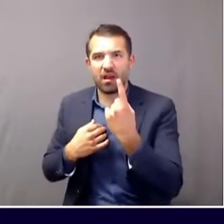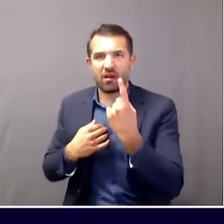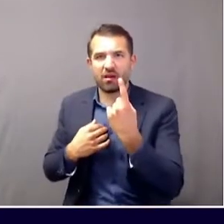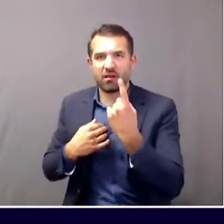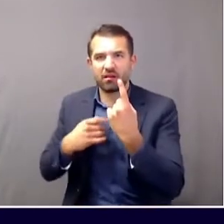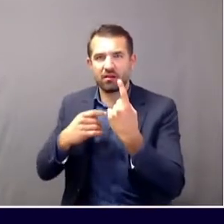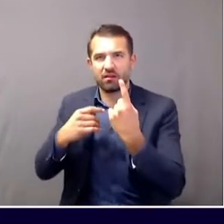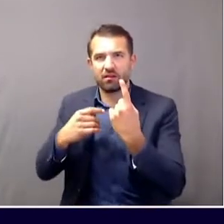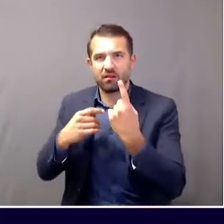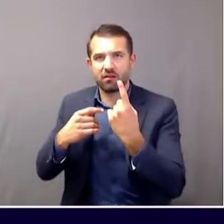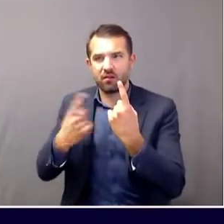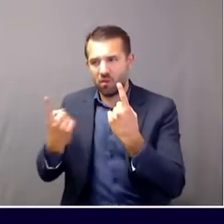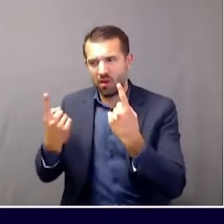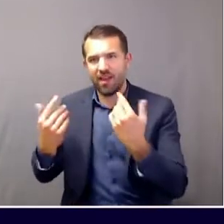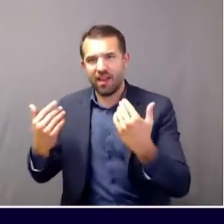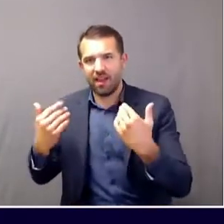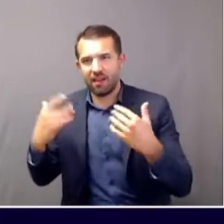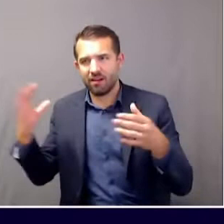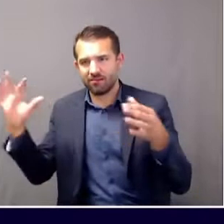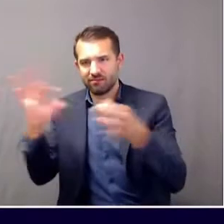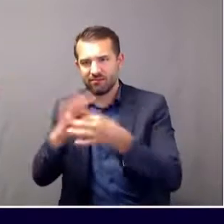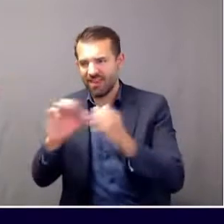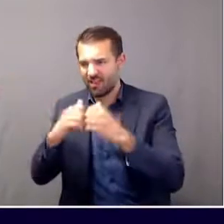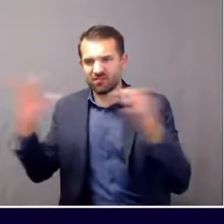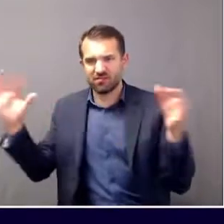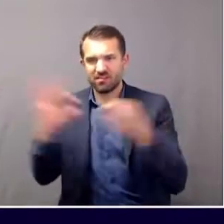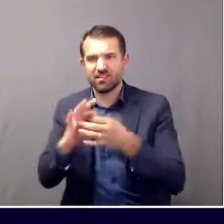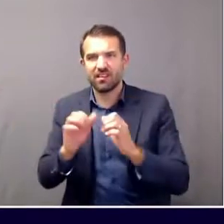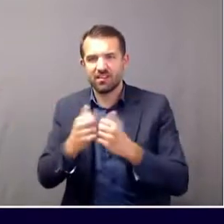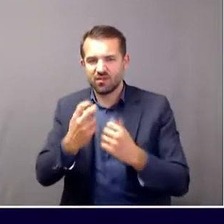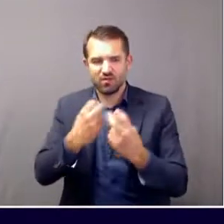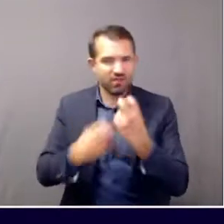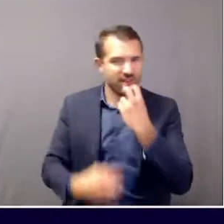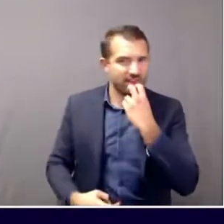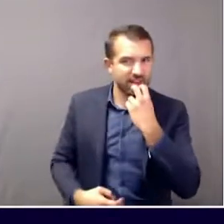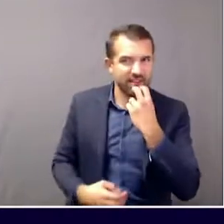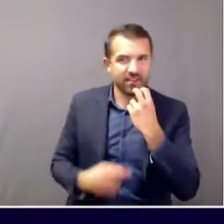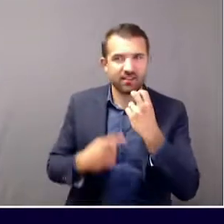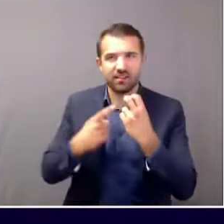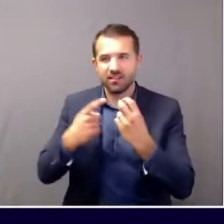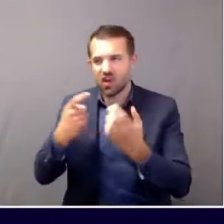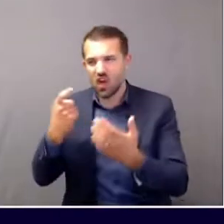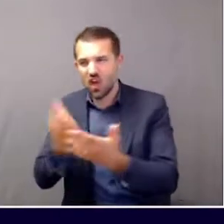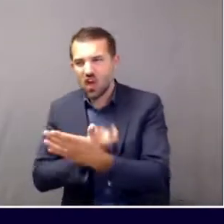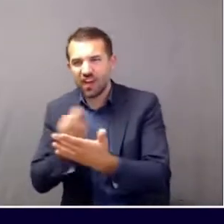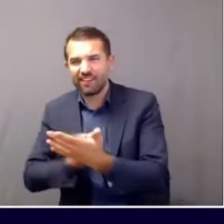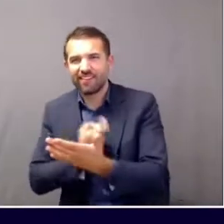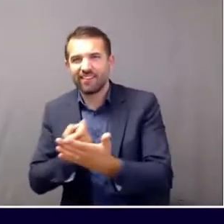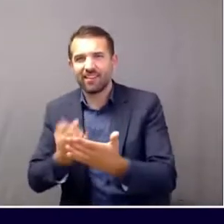not six feet away or your you're